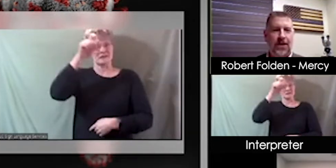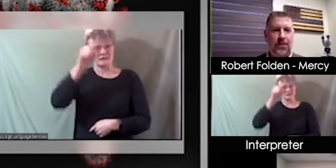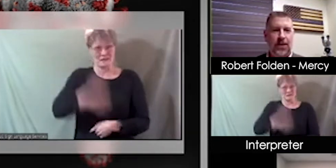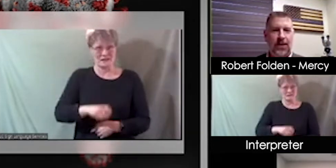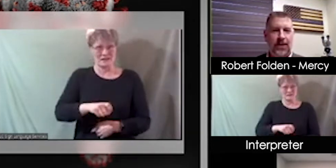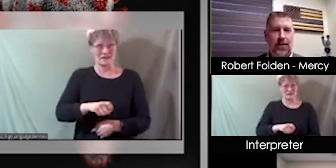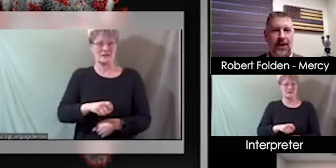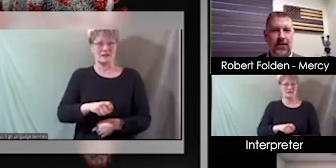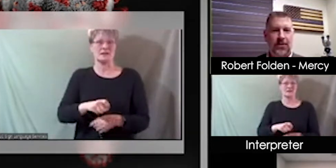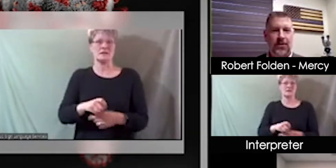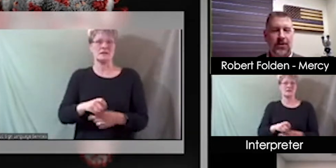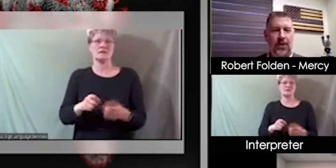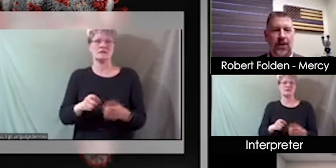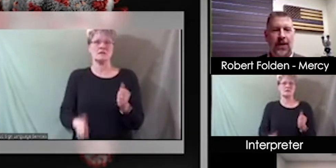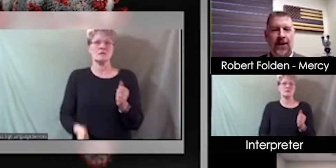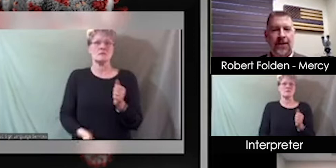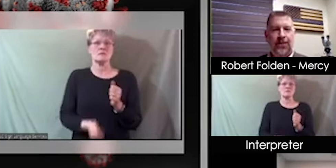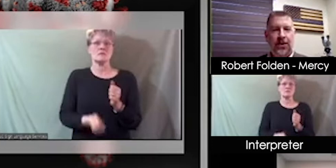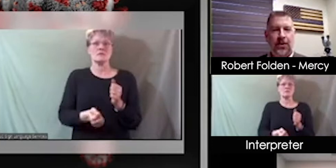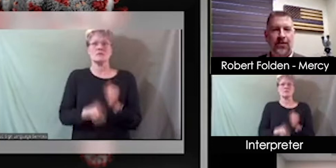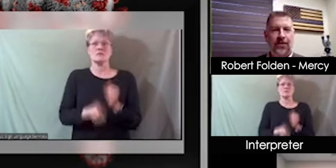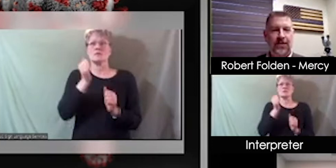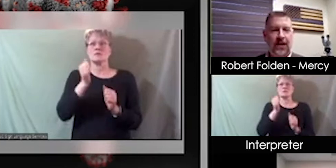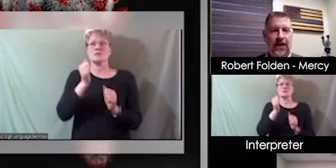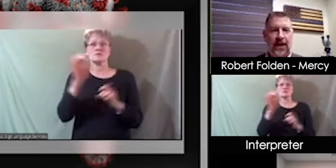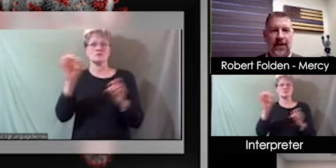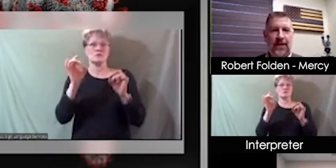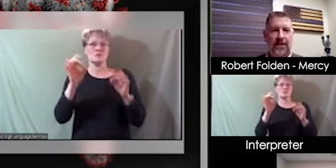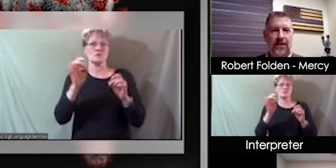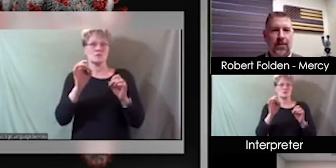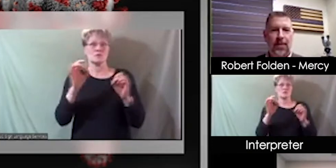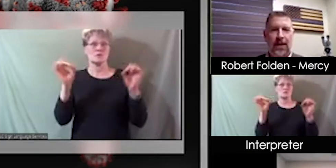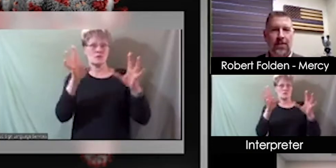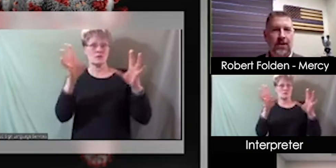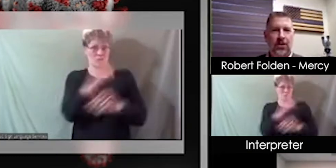the hospital as possible so you know a facility like this might be